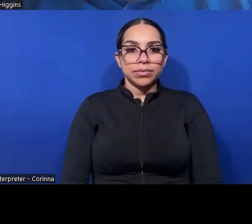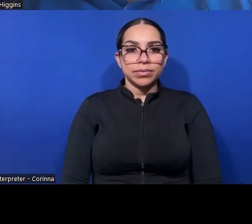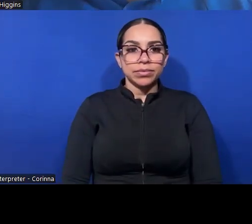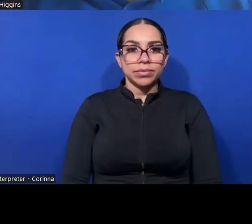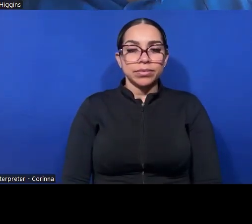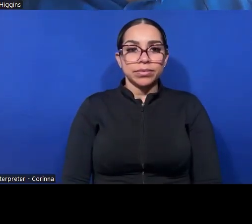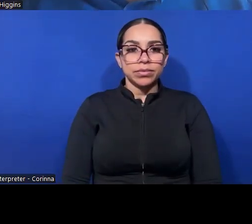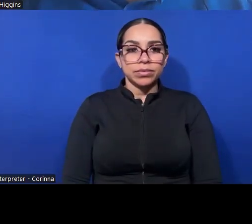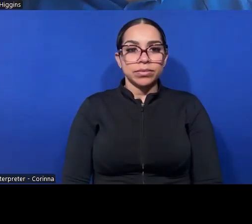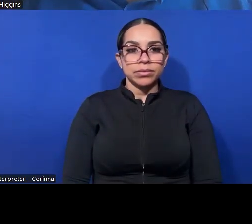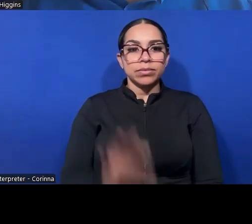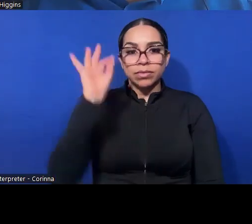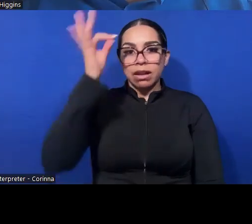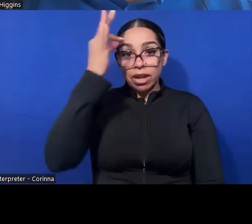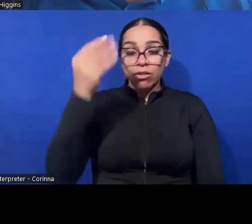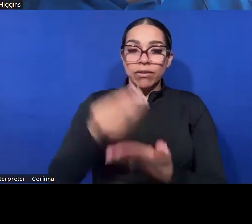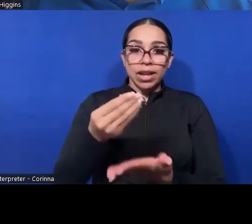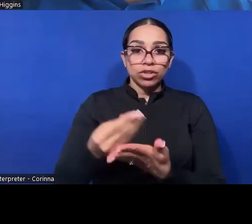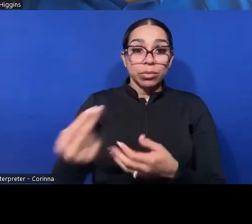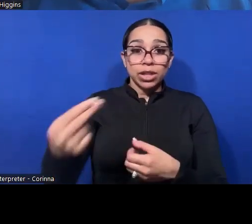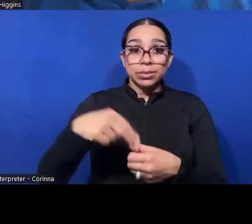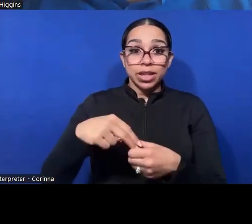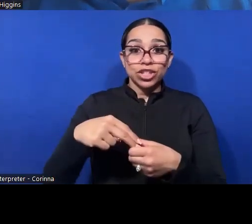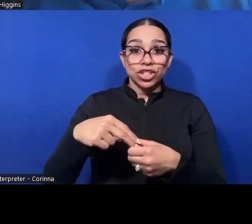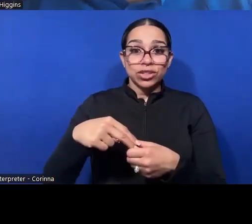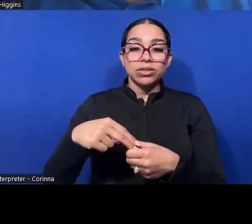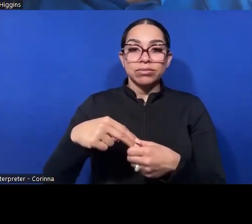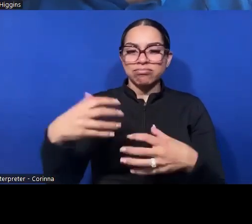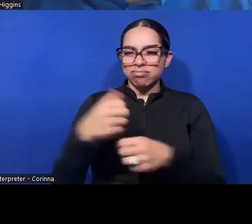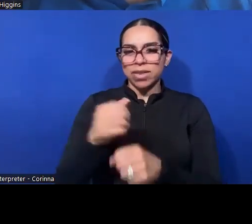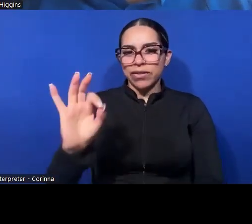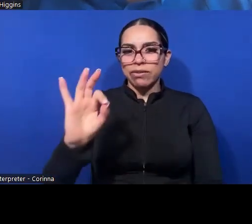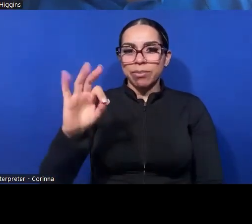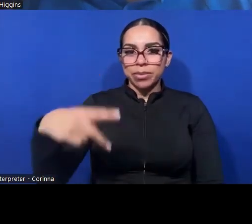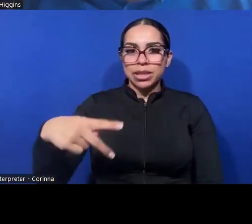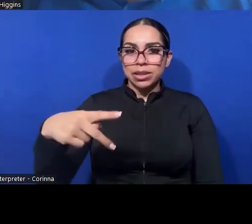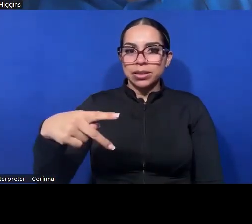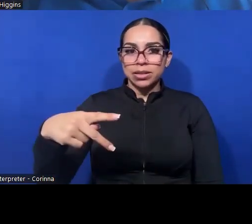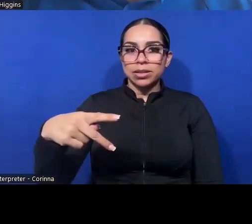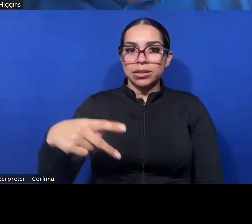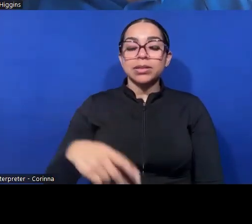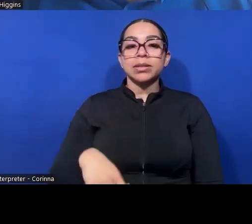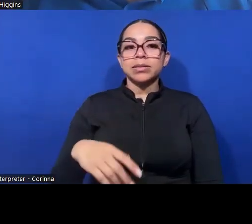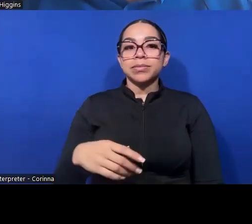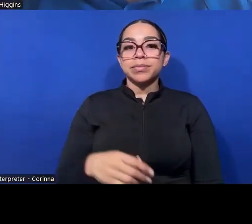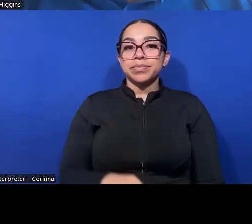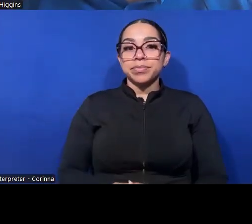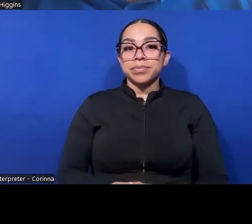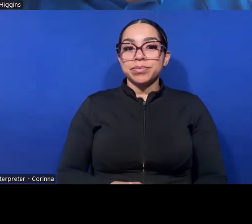Federal Financial Participation that's also known as FFP. And that's when the, federal government provides